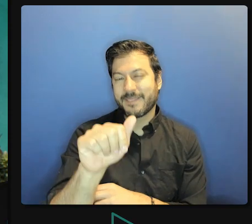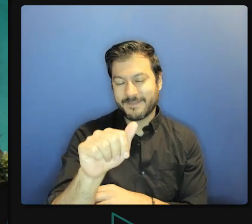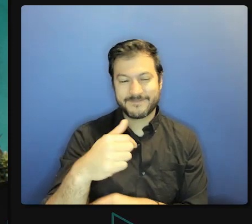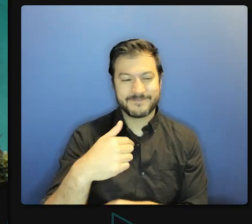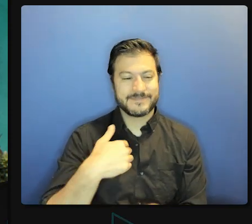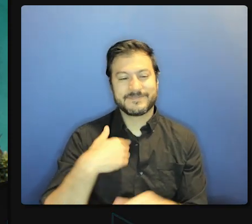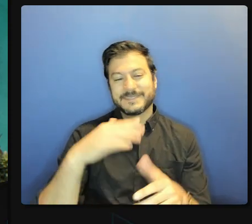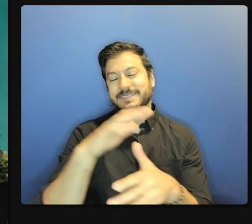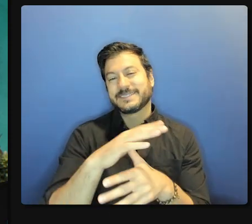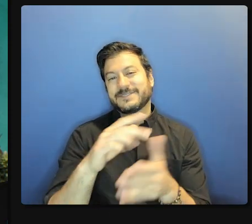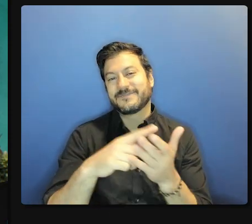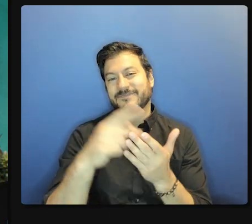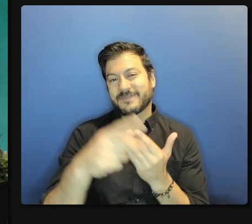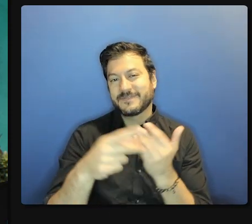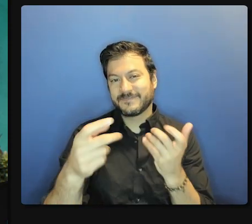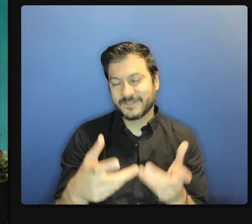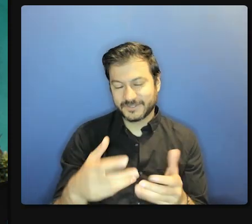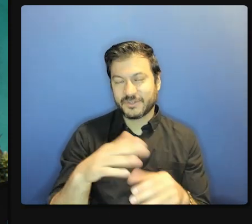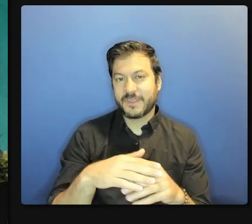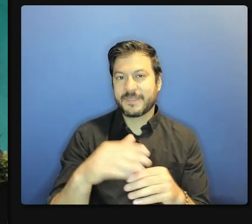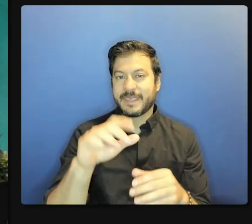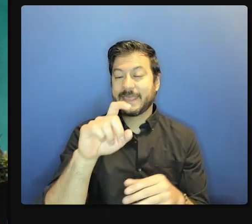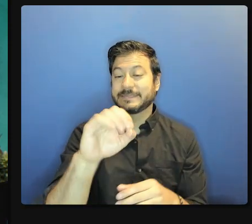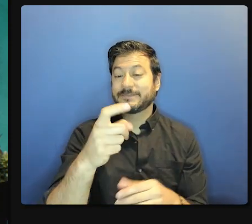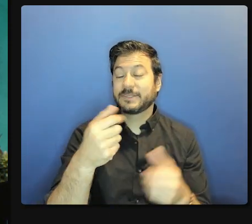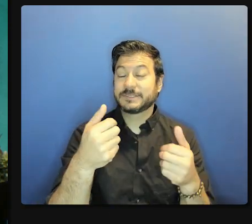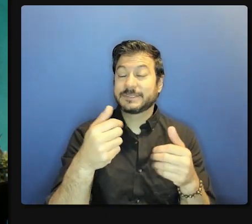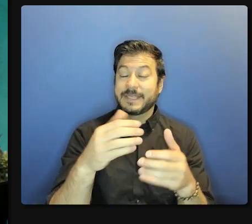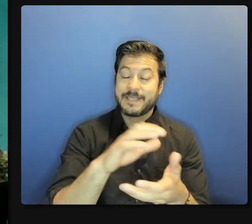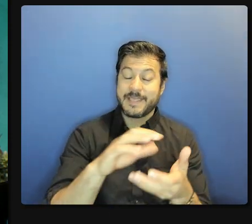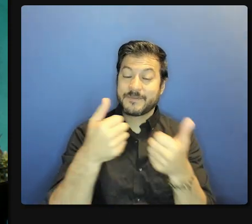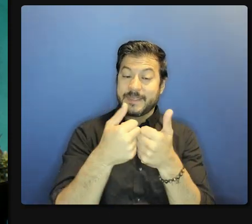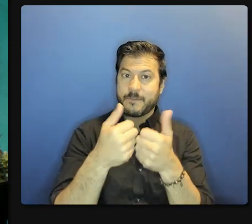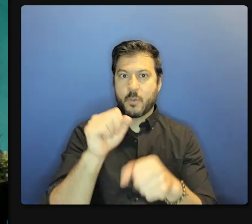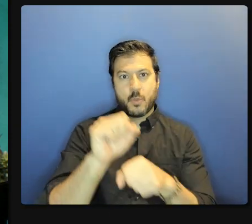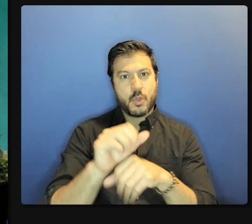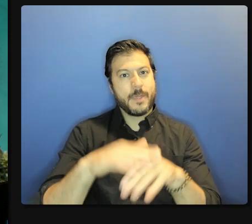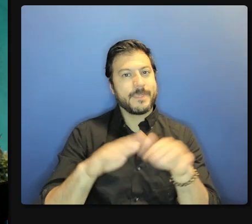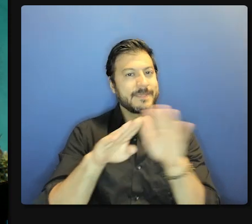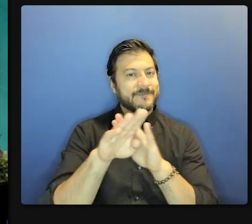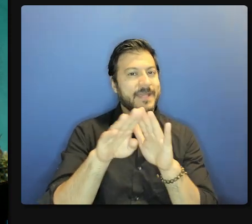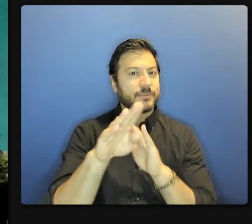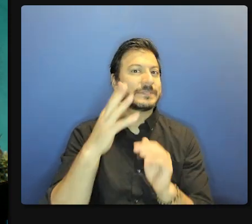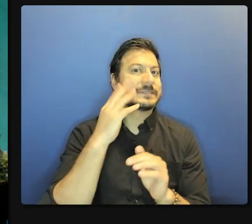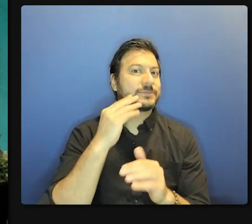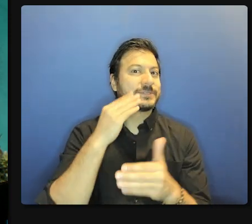I'm a Senior Program Manager at Xbox Cloud Gaming working on the developer experiences side.